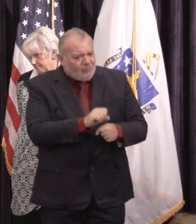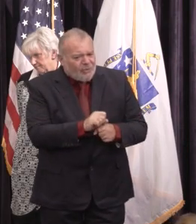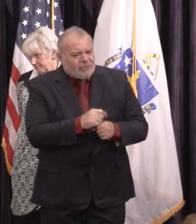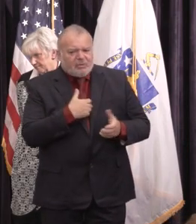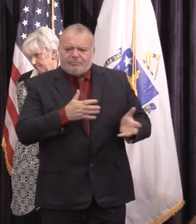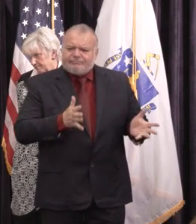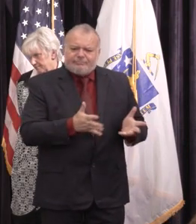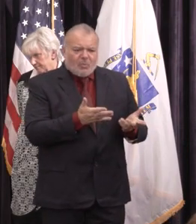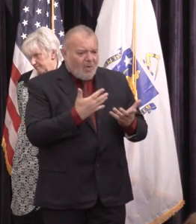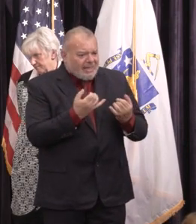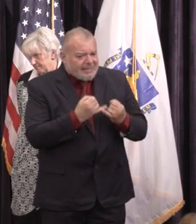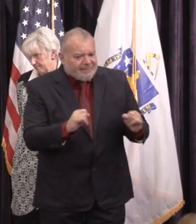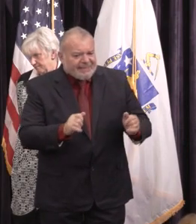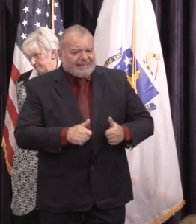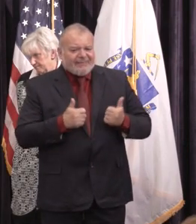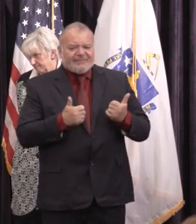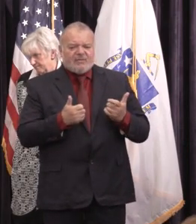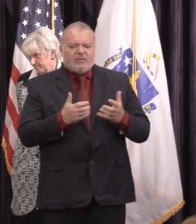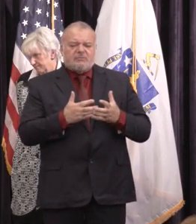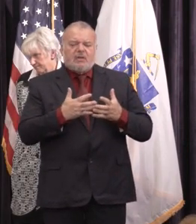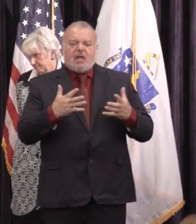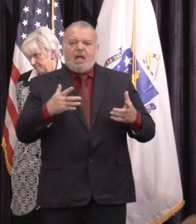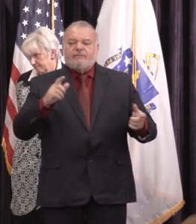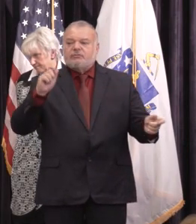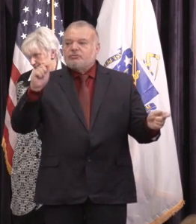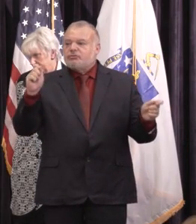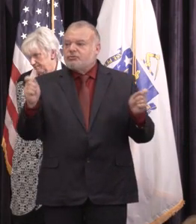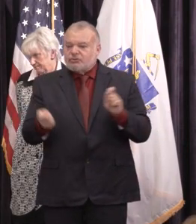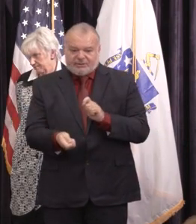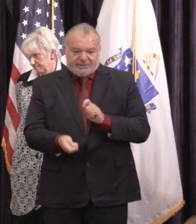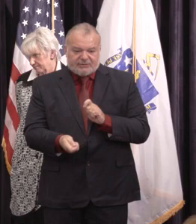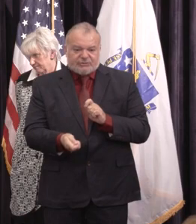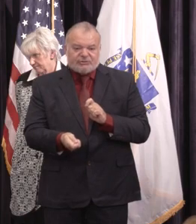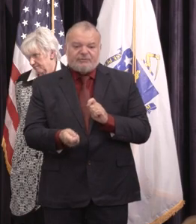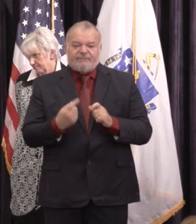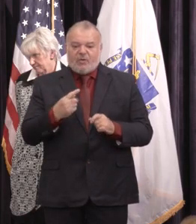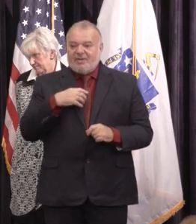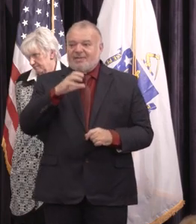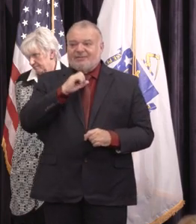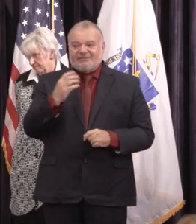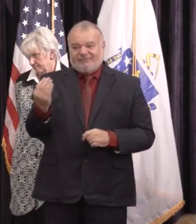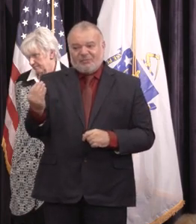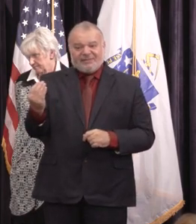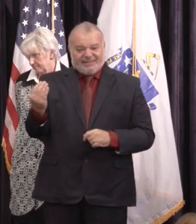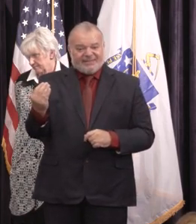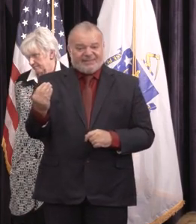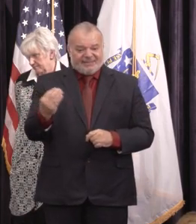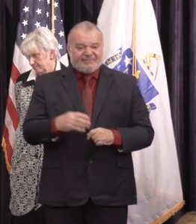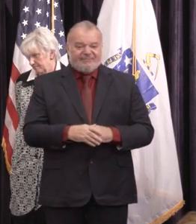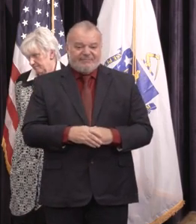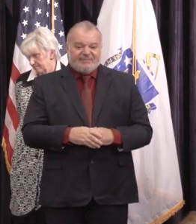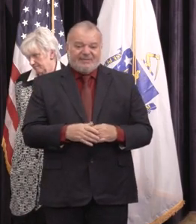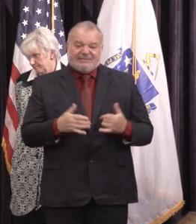world since I received my life altering diagnosis as we know many stigmas and detrimental treatments